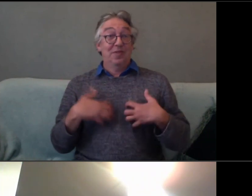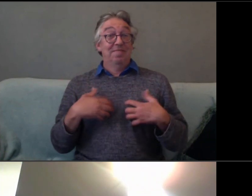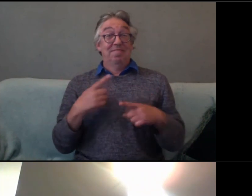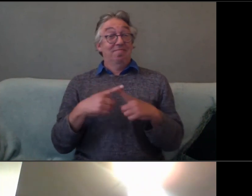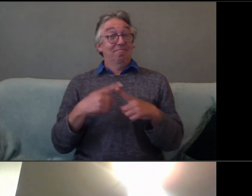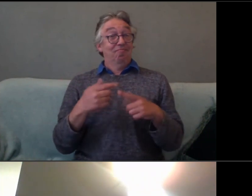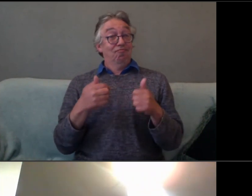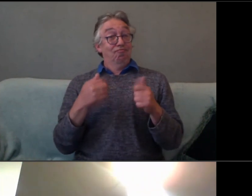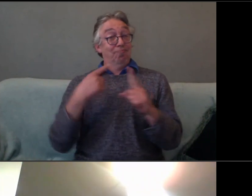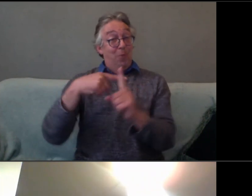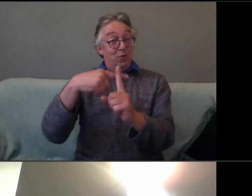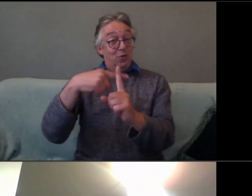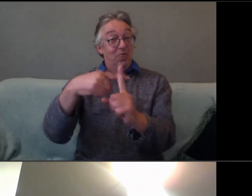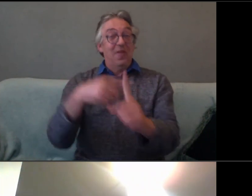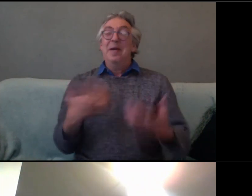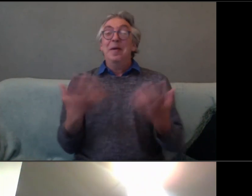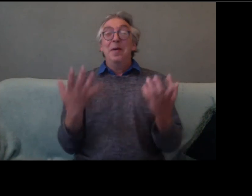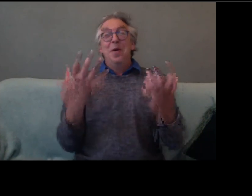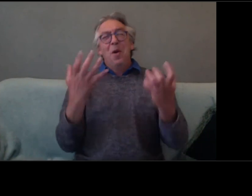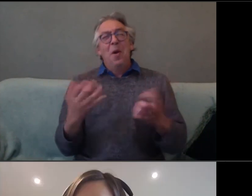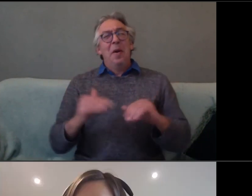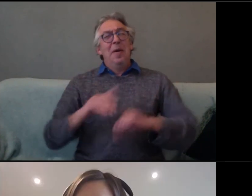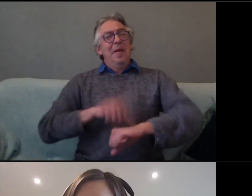I wish we had more time, but we always run out of time.